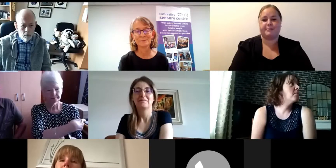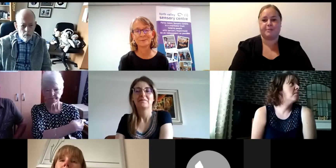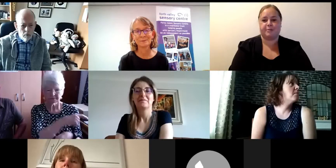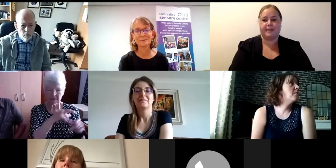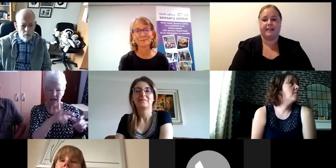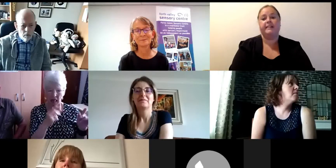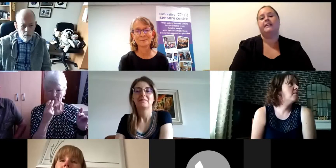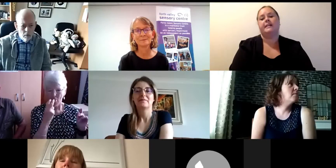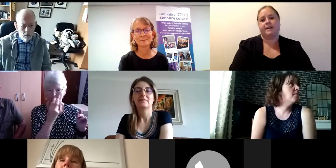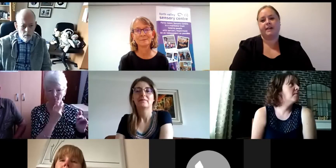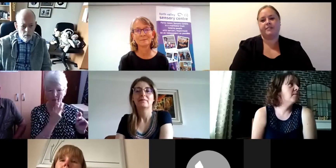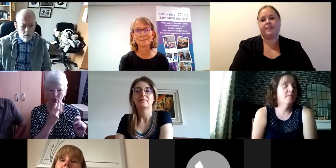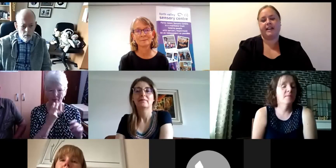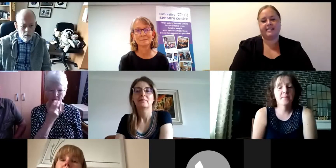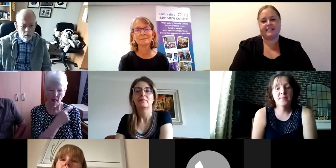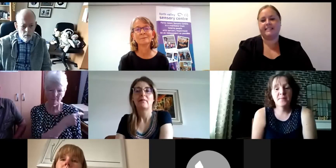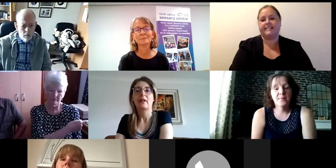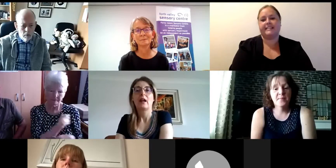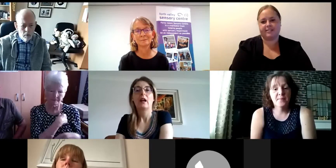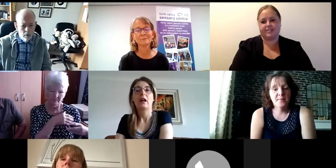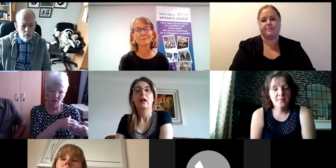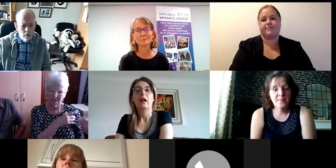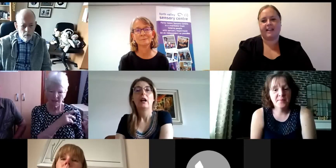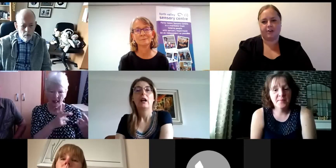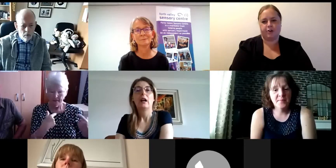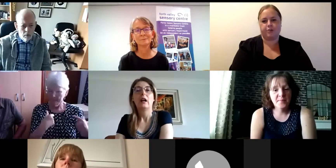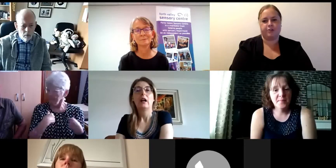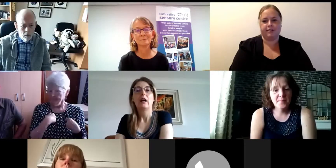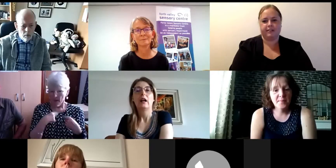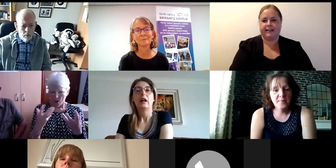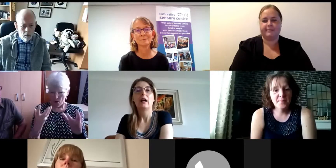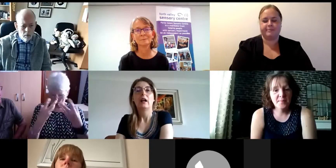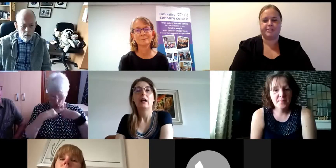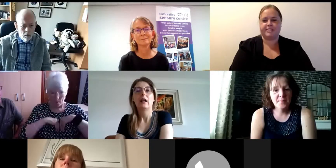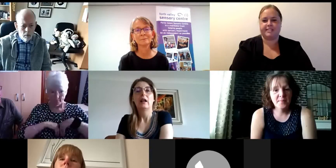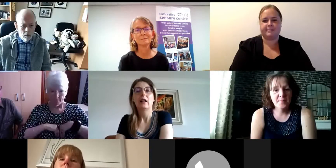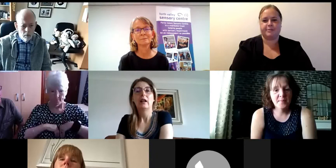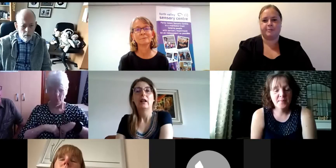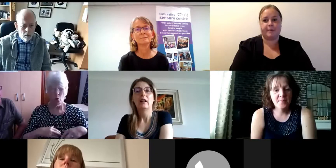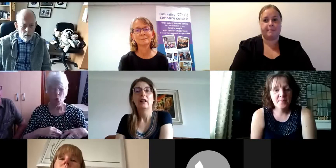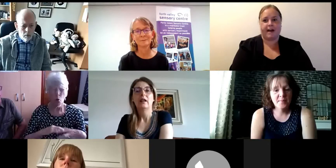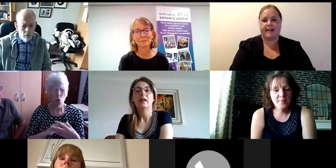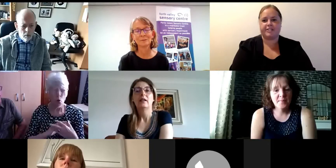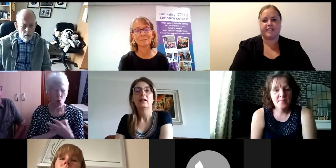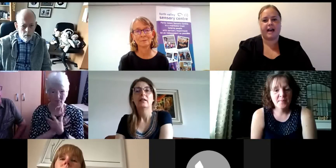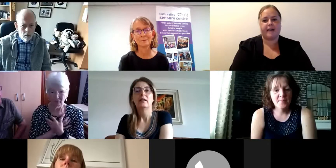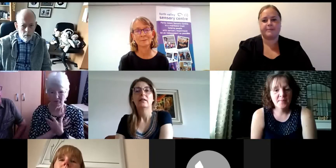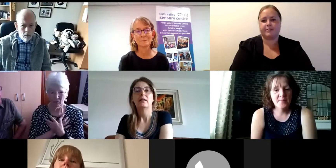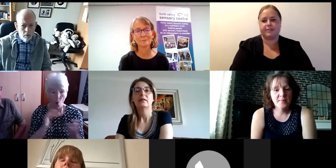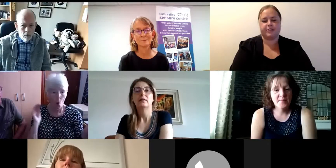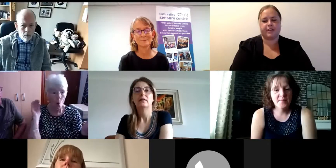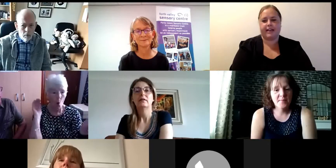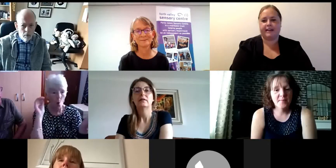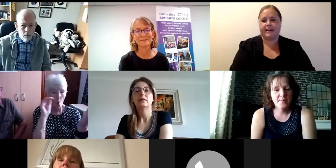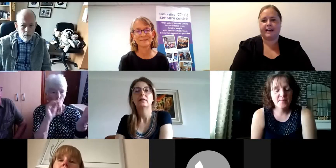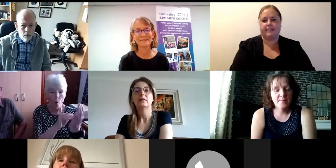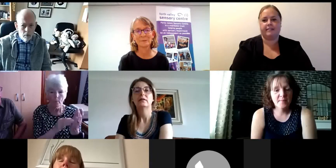My other friend didn't. She was very aural But I absolutely took it in and loved it